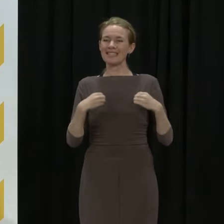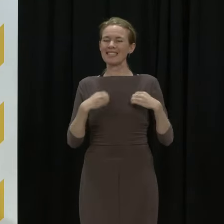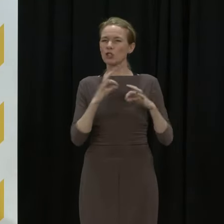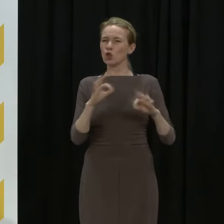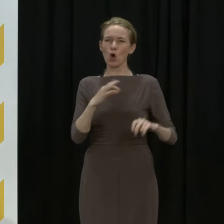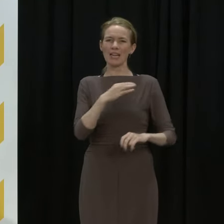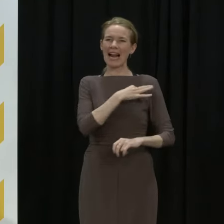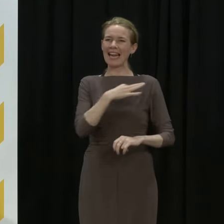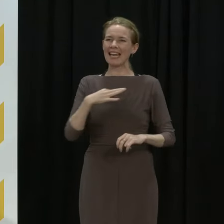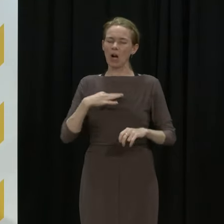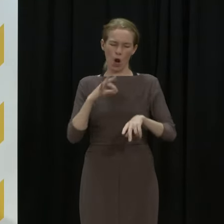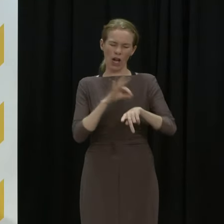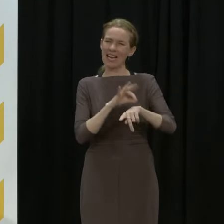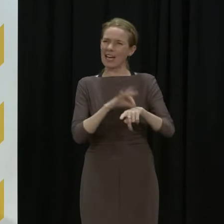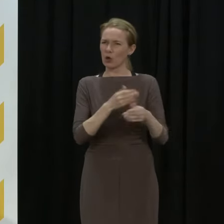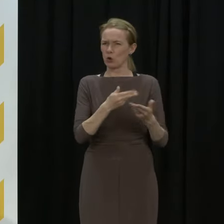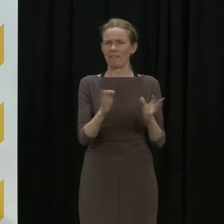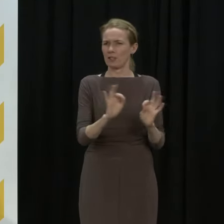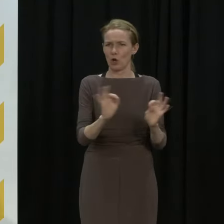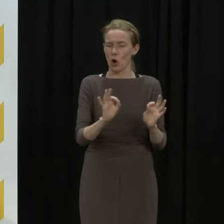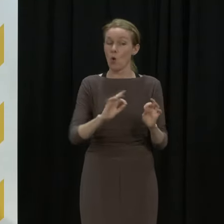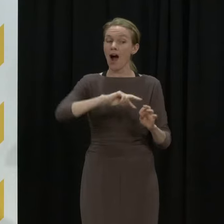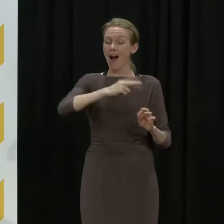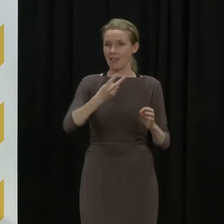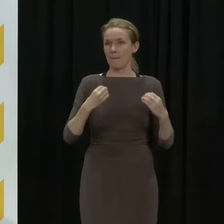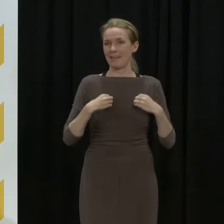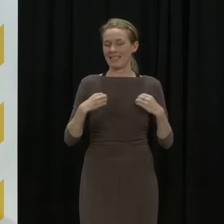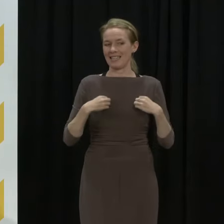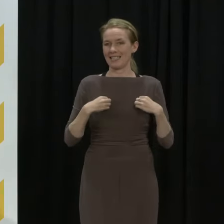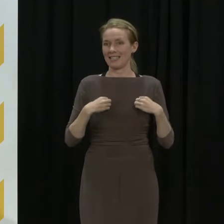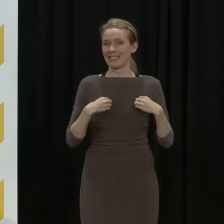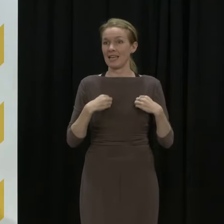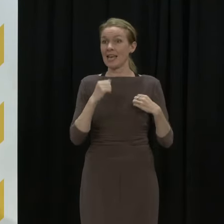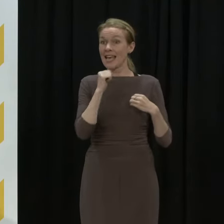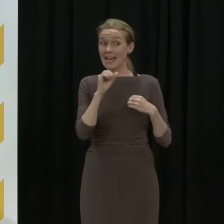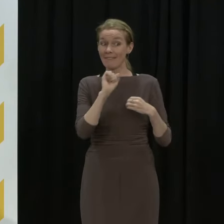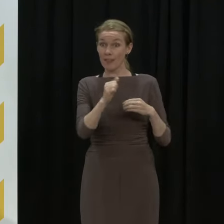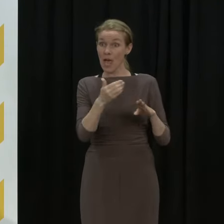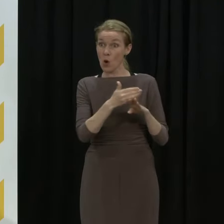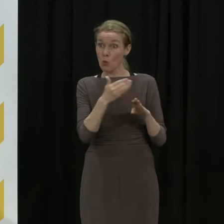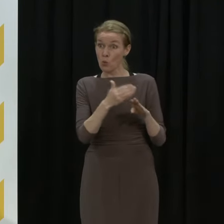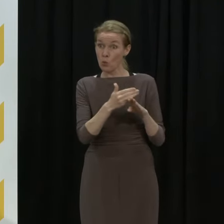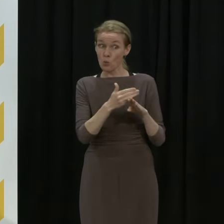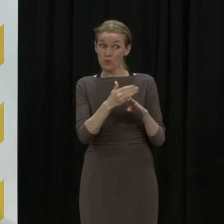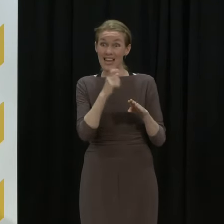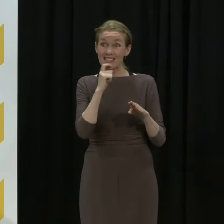We want to work with